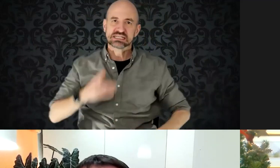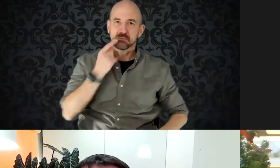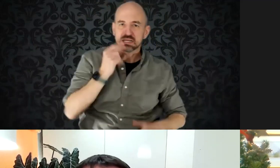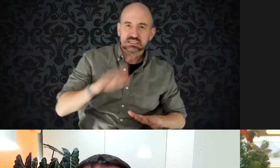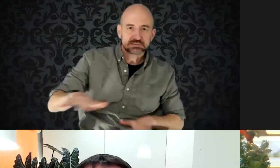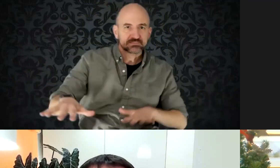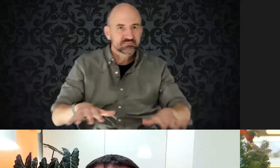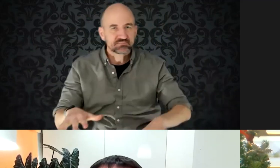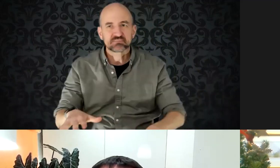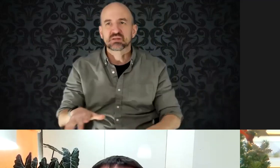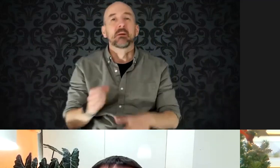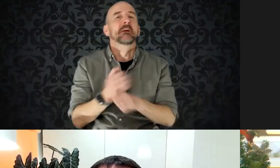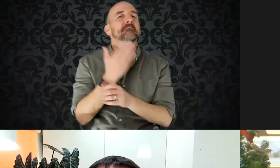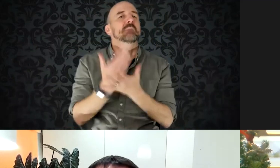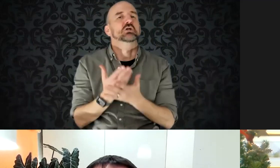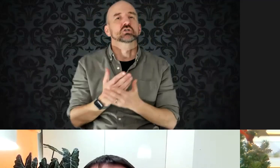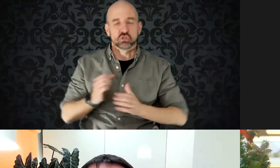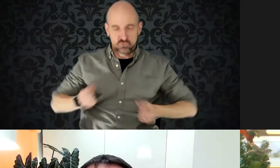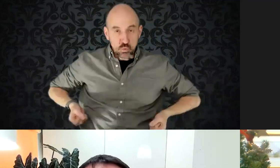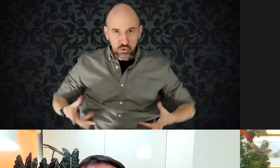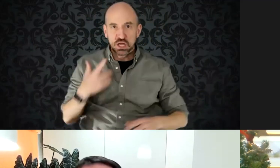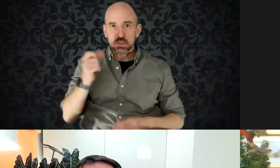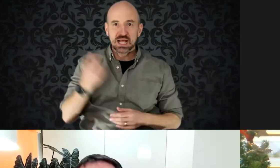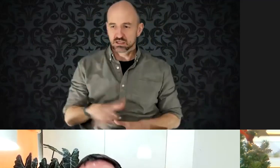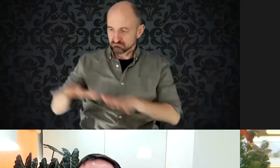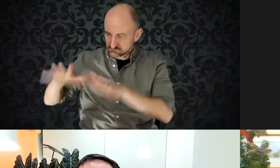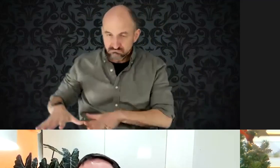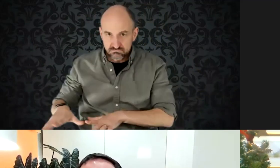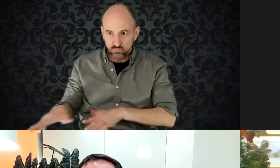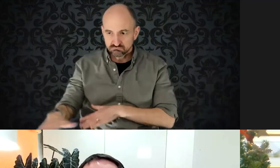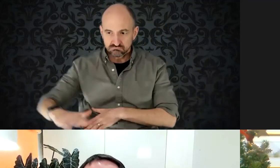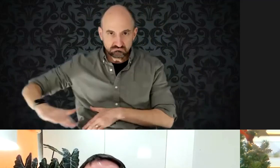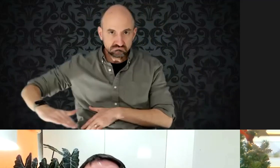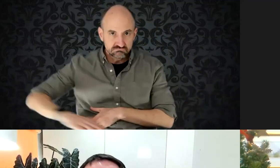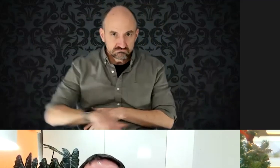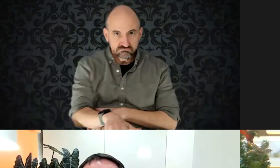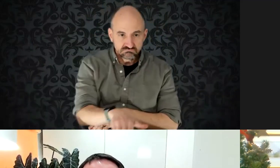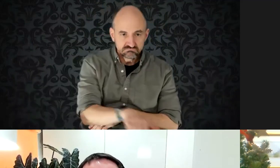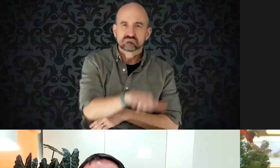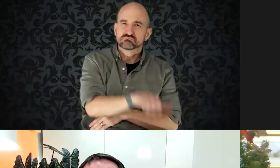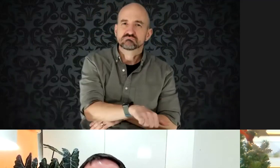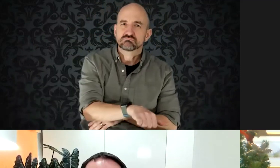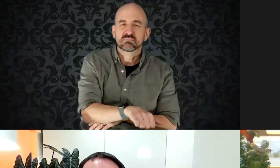There is no point putting in a bed or raised bed that is too deep that none can get